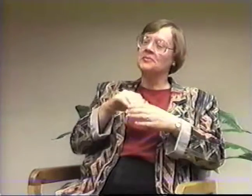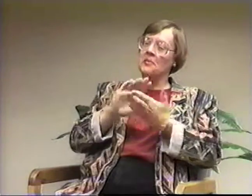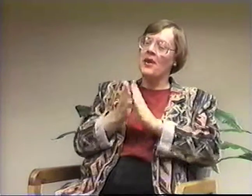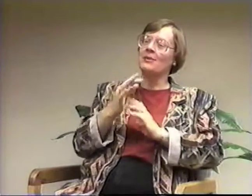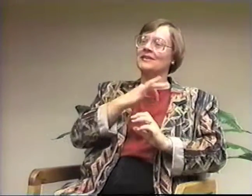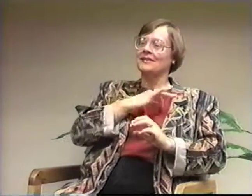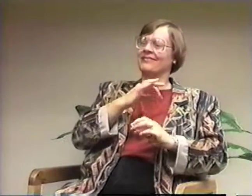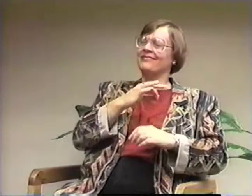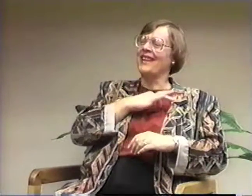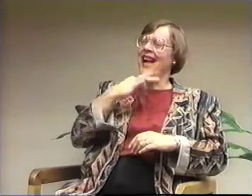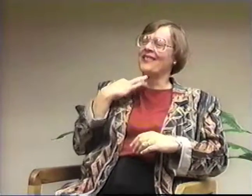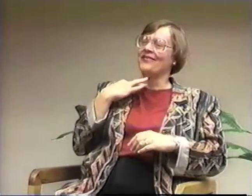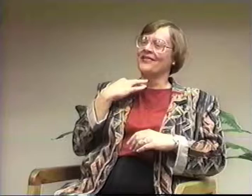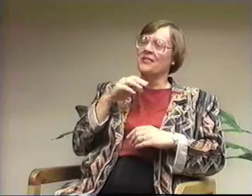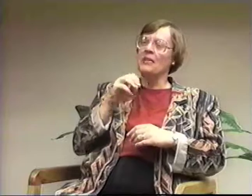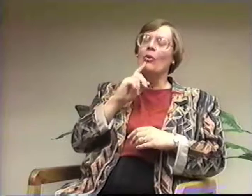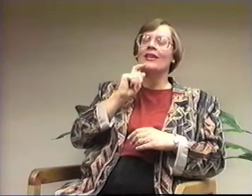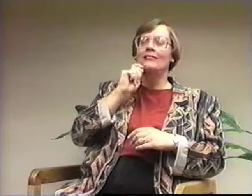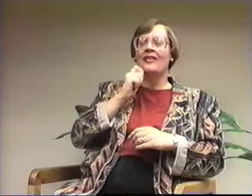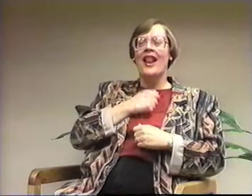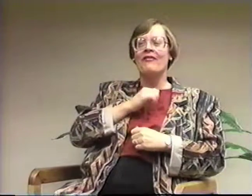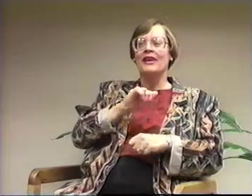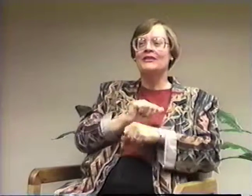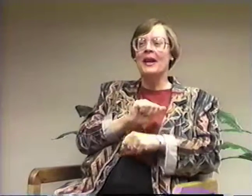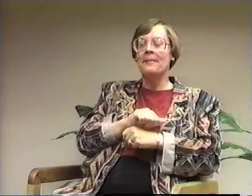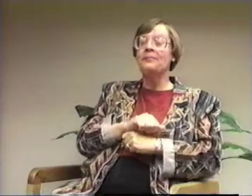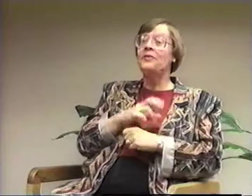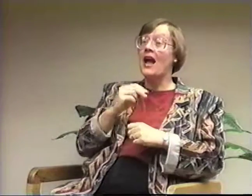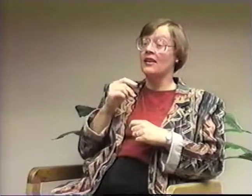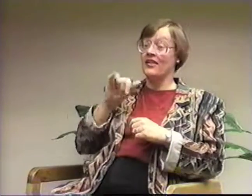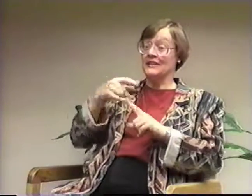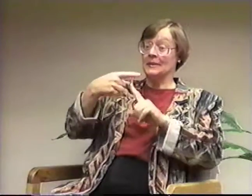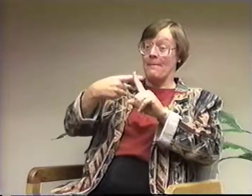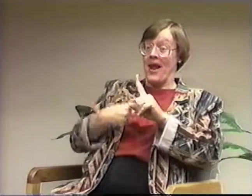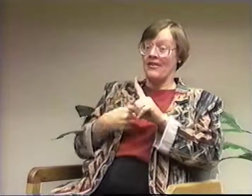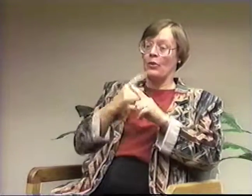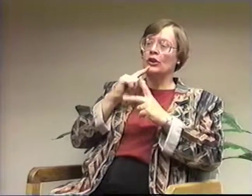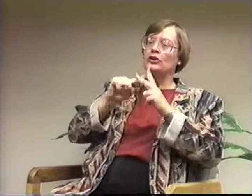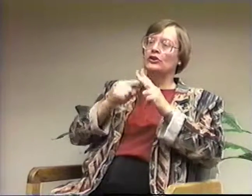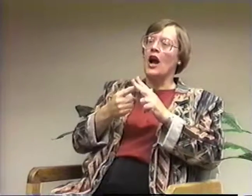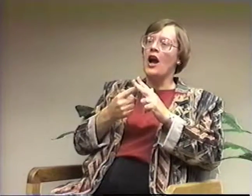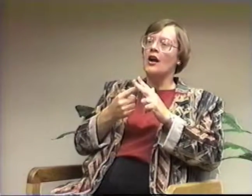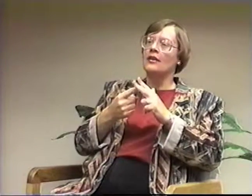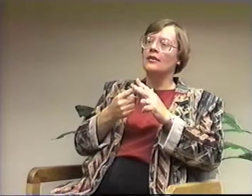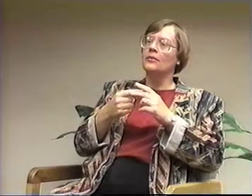I worked with new parents and now I have become a staff person at MELD. It's neat and I love it.